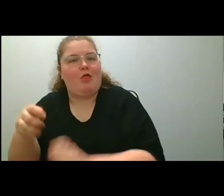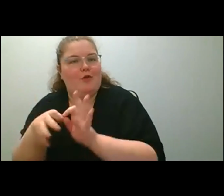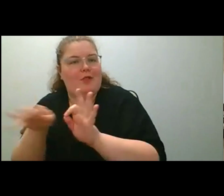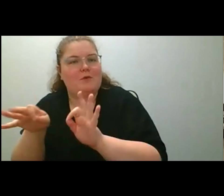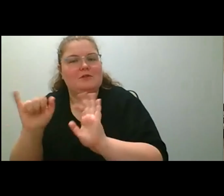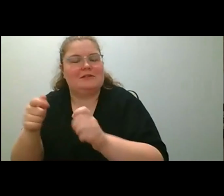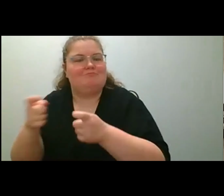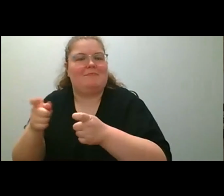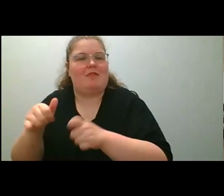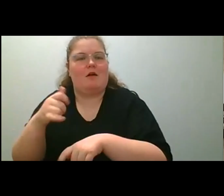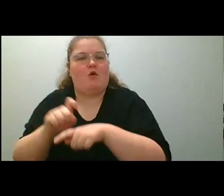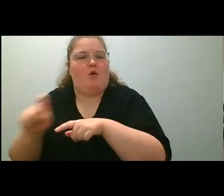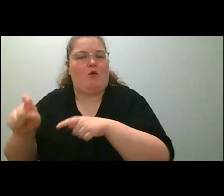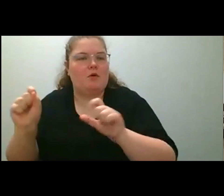to help make those connections online.